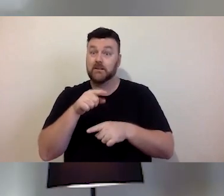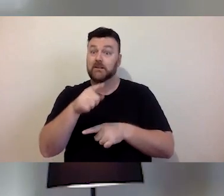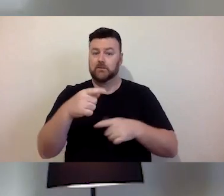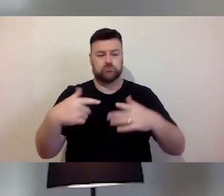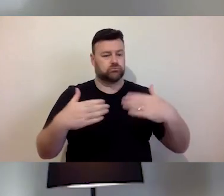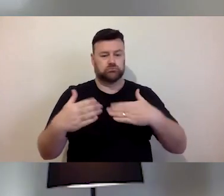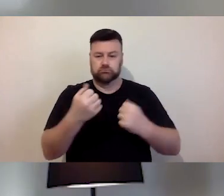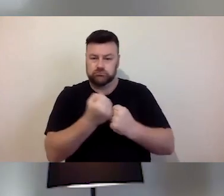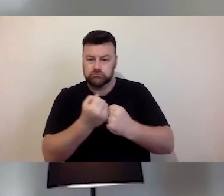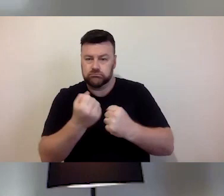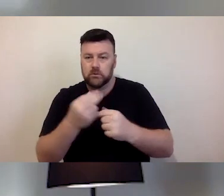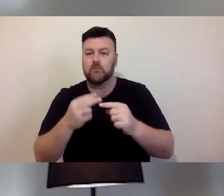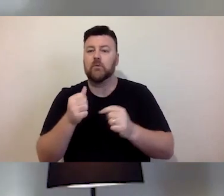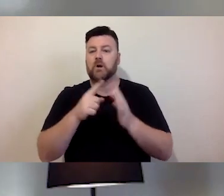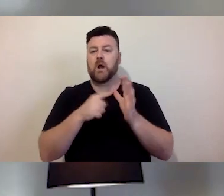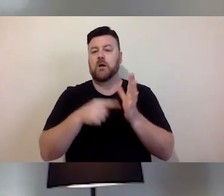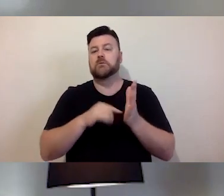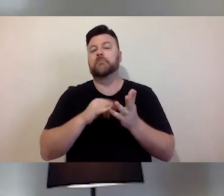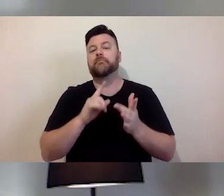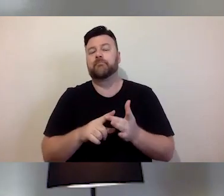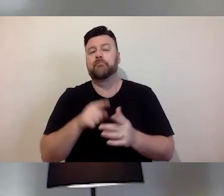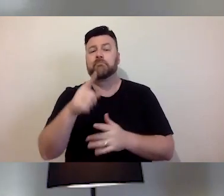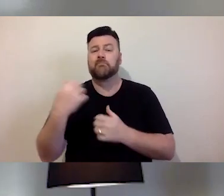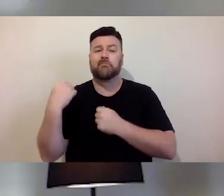his career, custodianship development and leadership